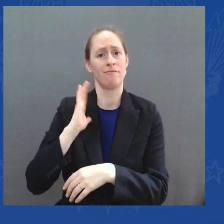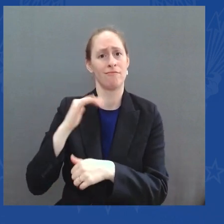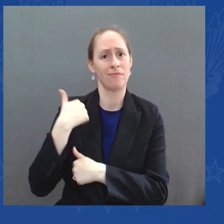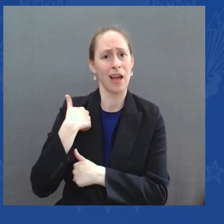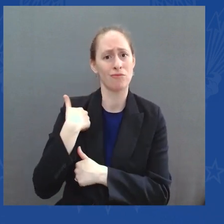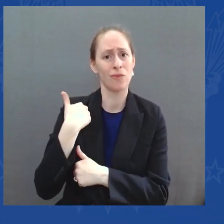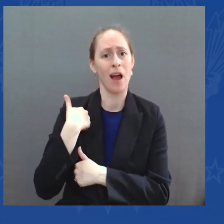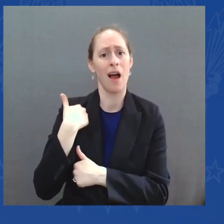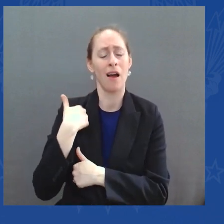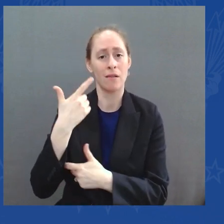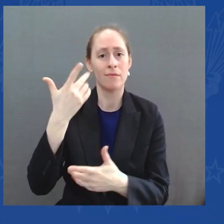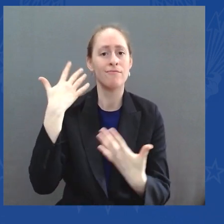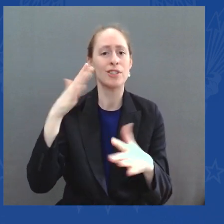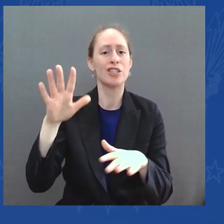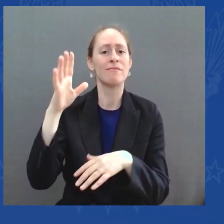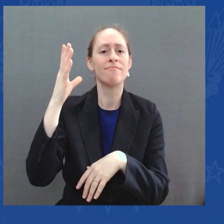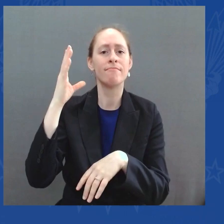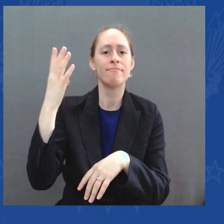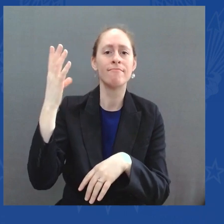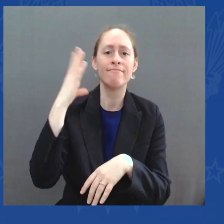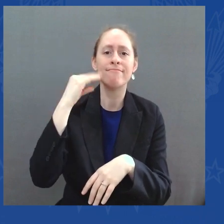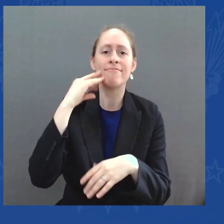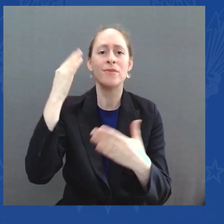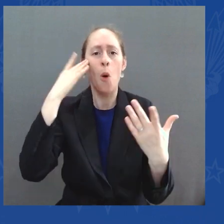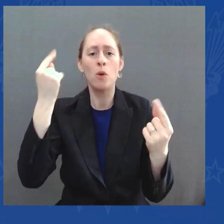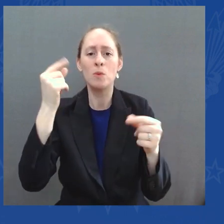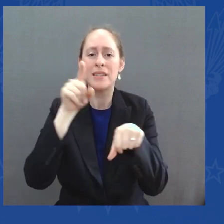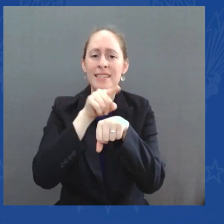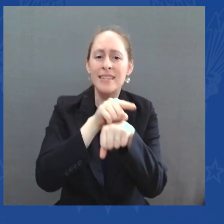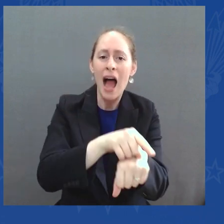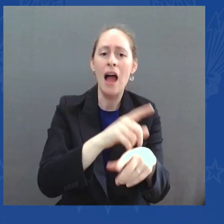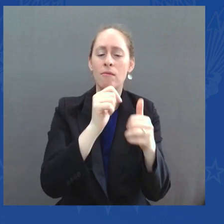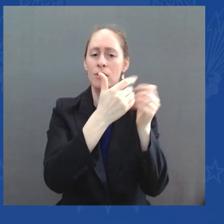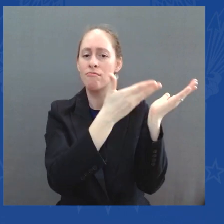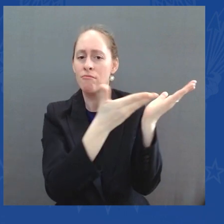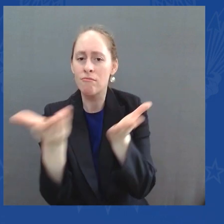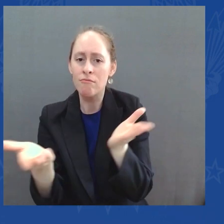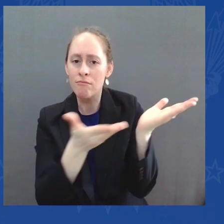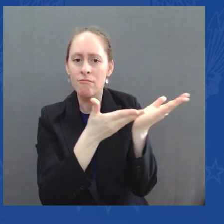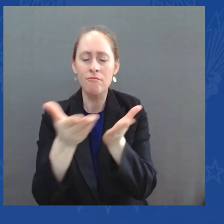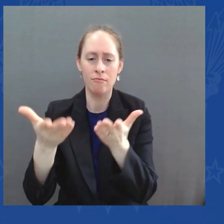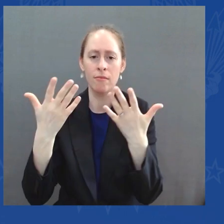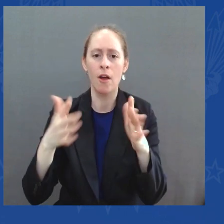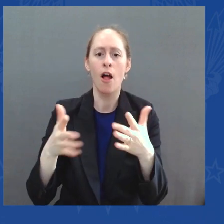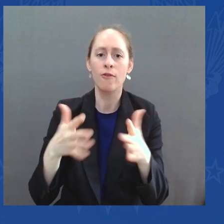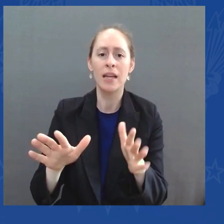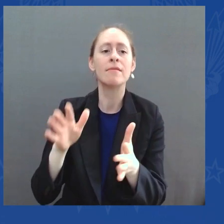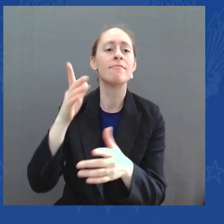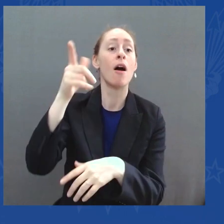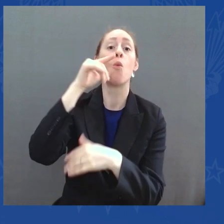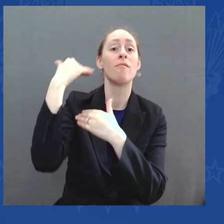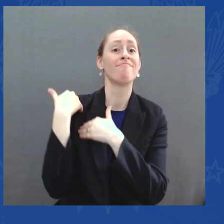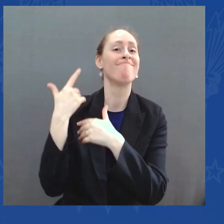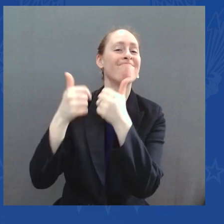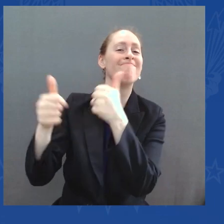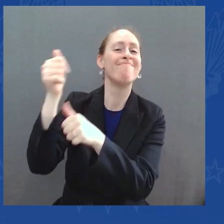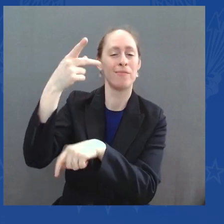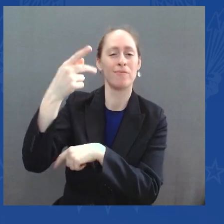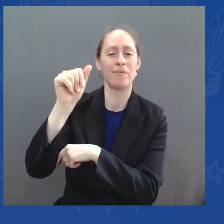by Patrick Murphy -- led by Patrick Murphy. And, by the way, I'd say, parenthetically: